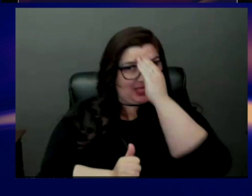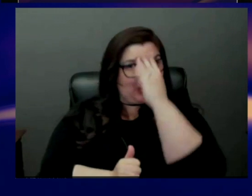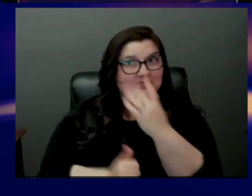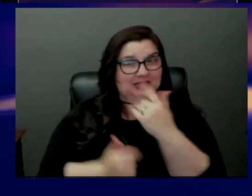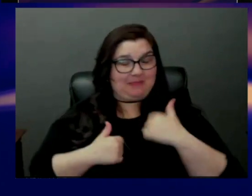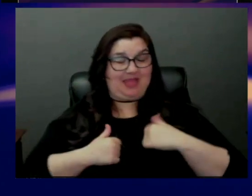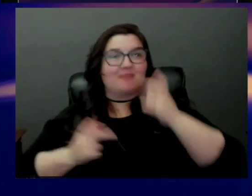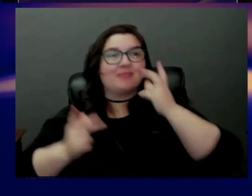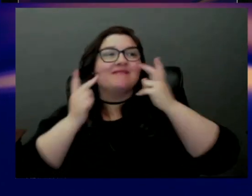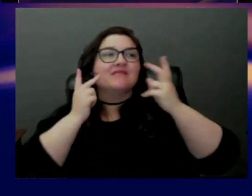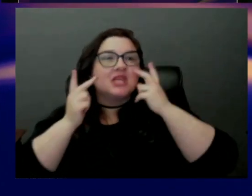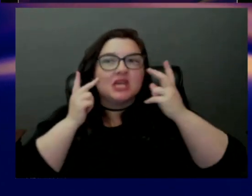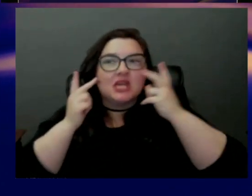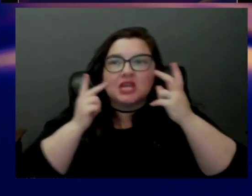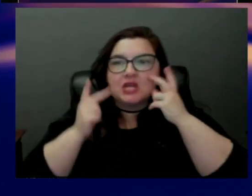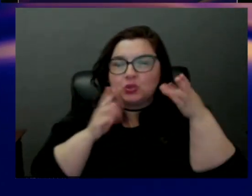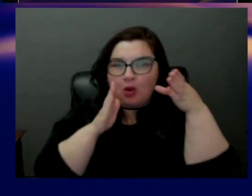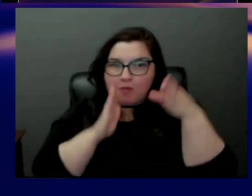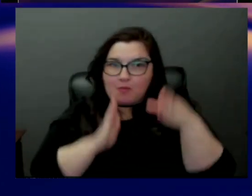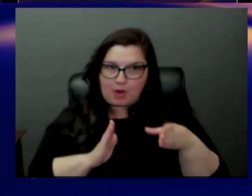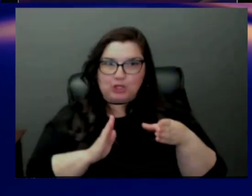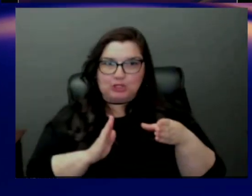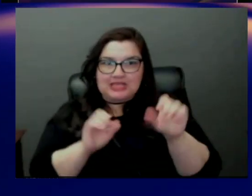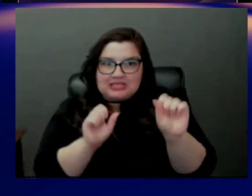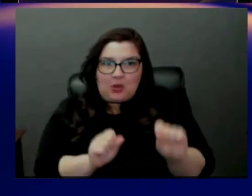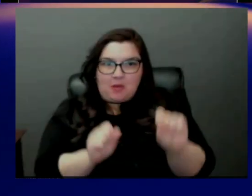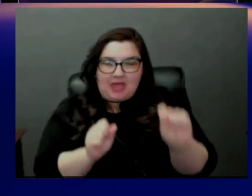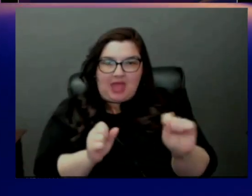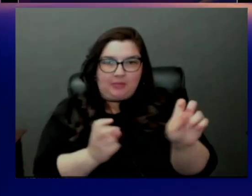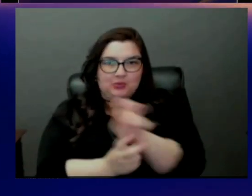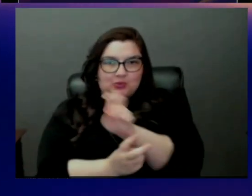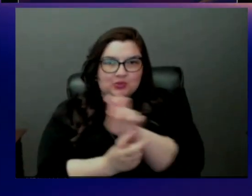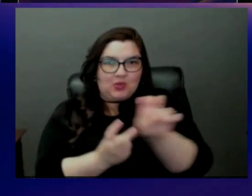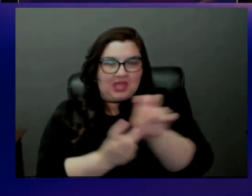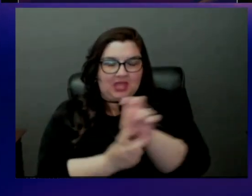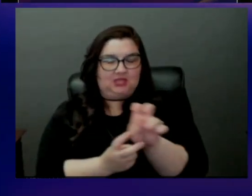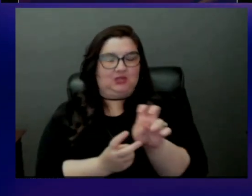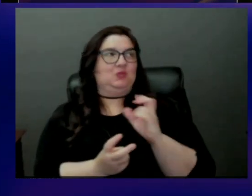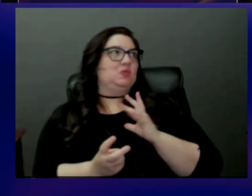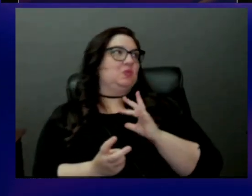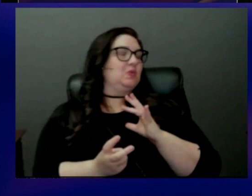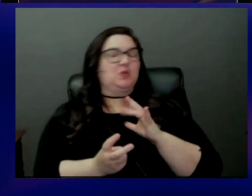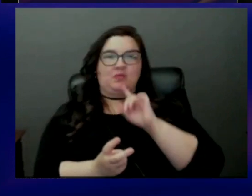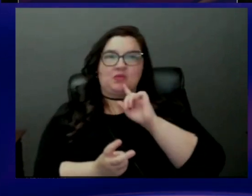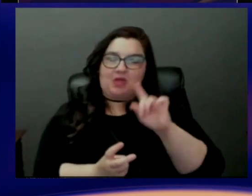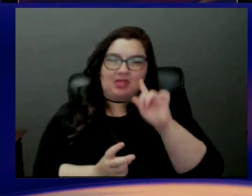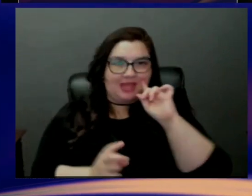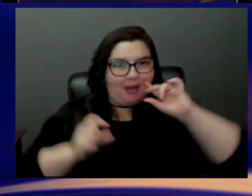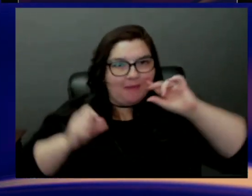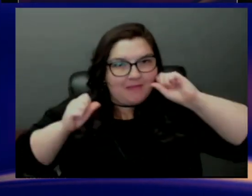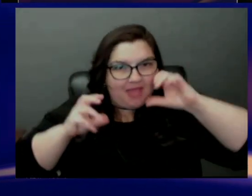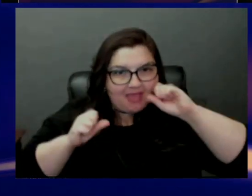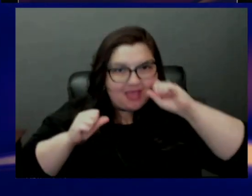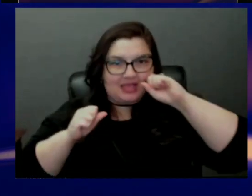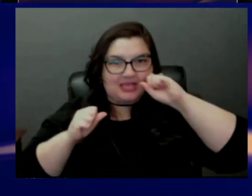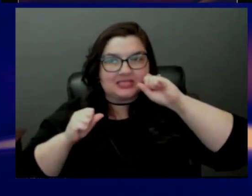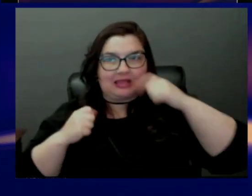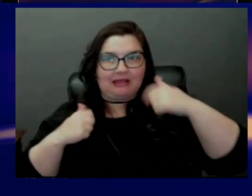So like being able to switch between these two tabs is really amazing because then I can actually take a look at something